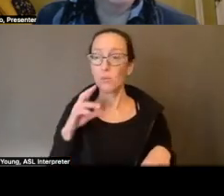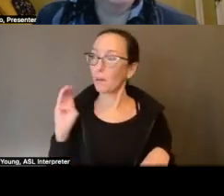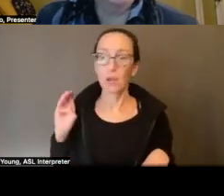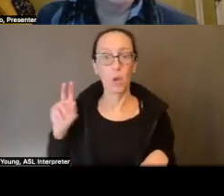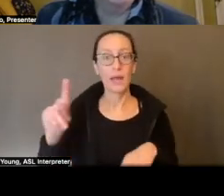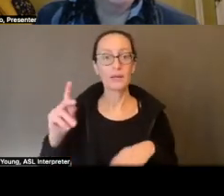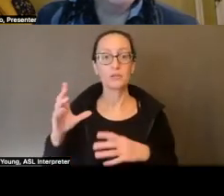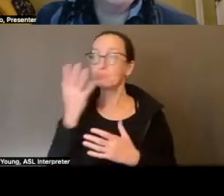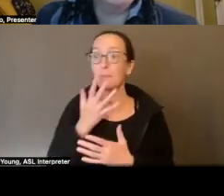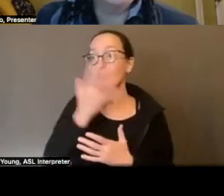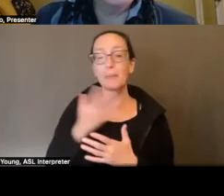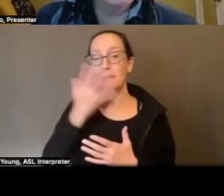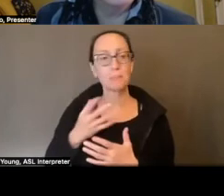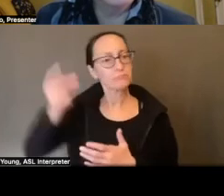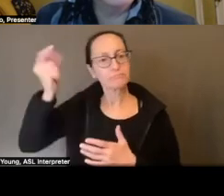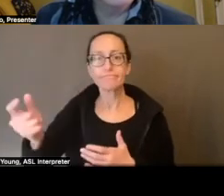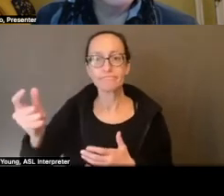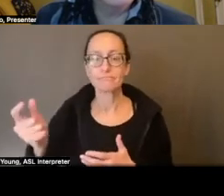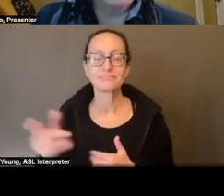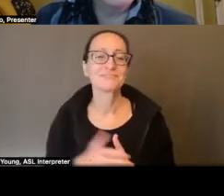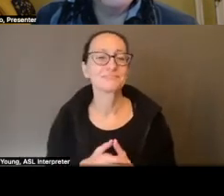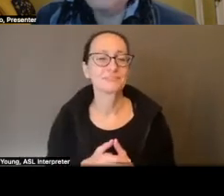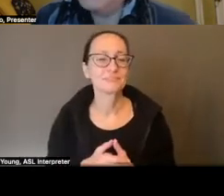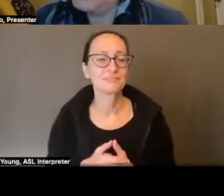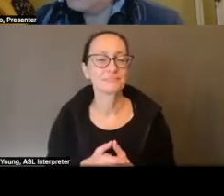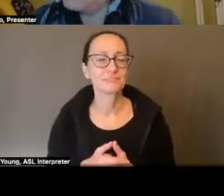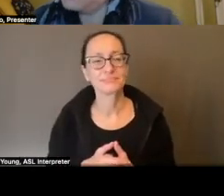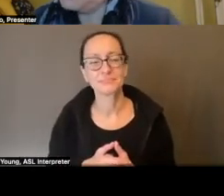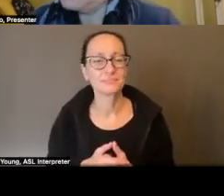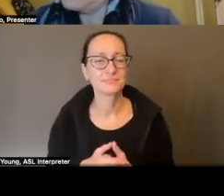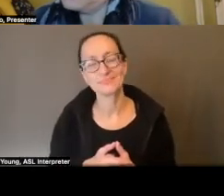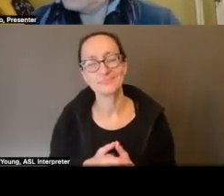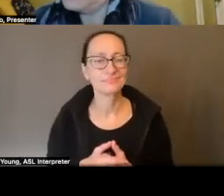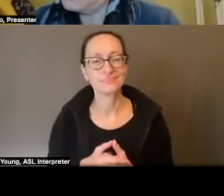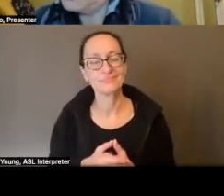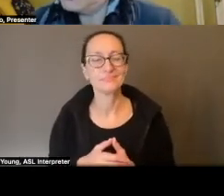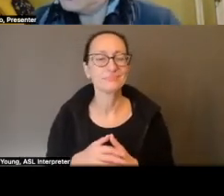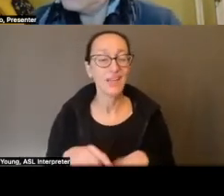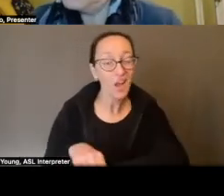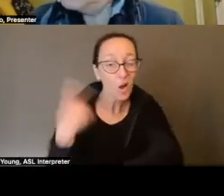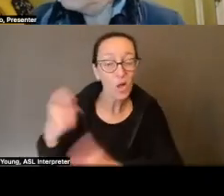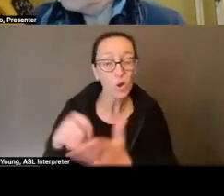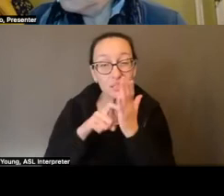So how long does it take to learn cued speech? Its about 15 to 20 hours in a classroom.